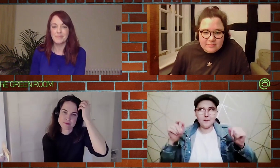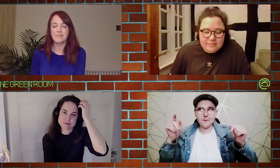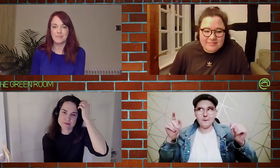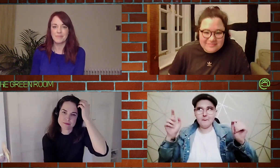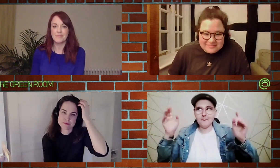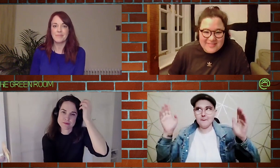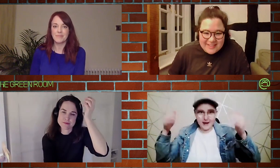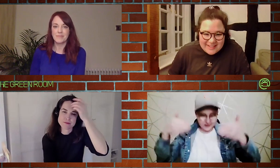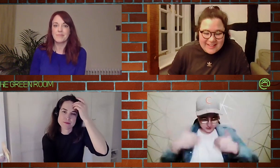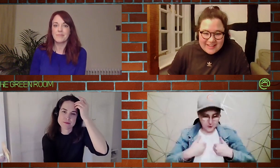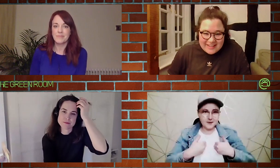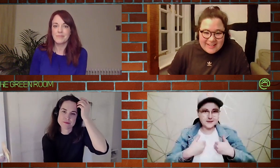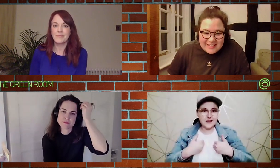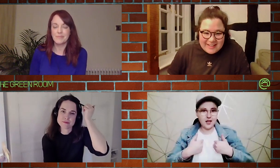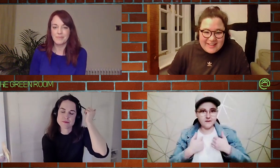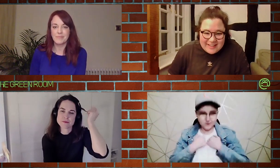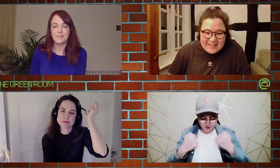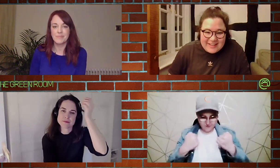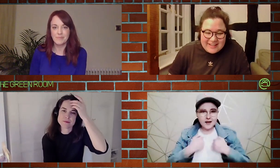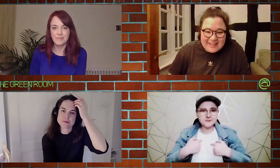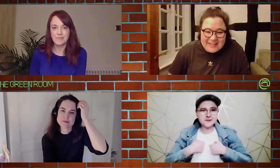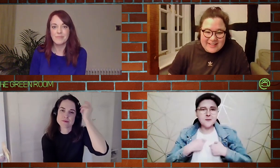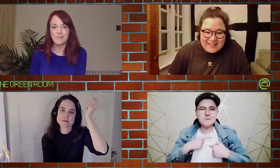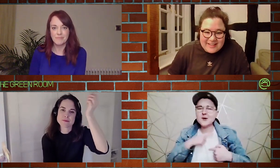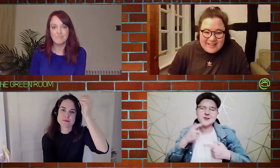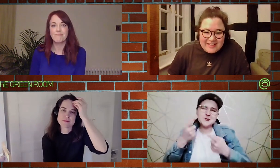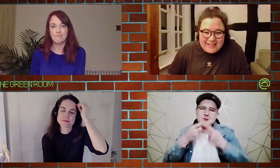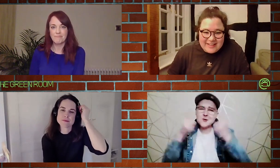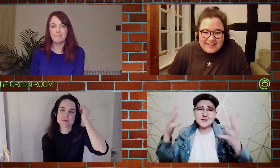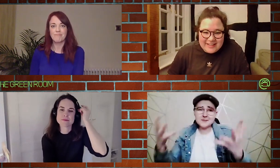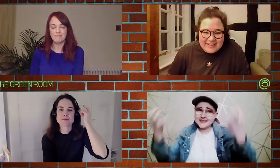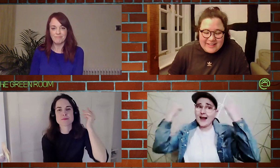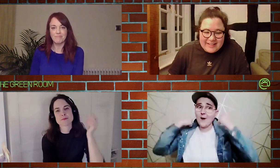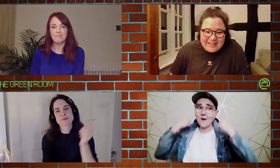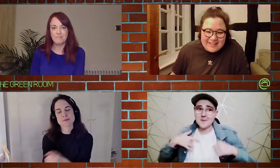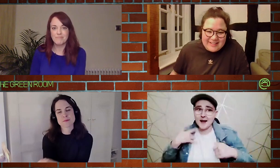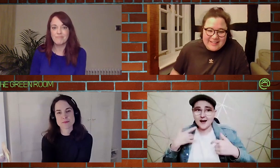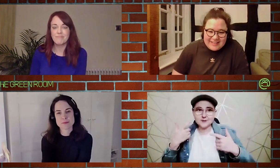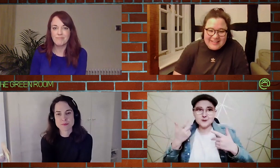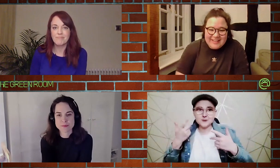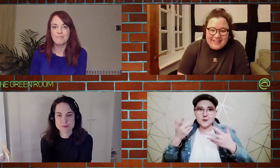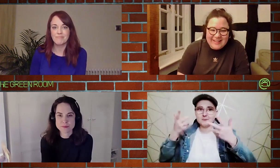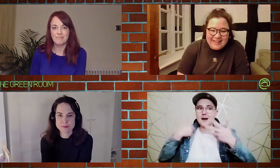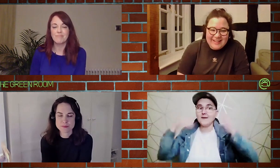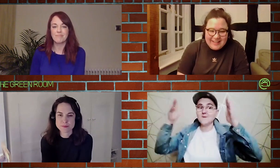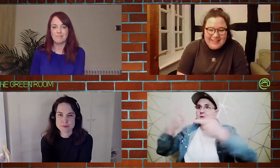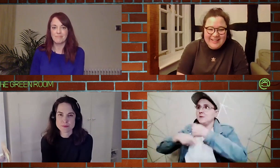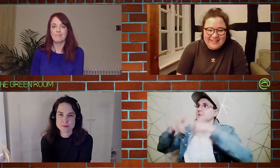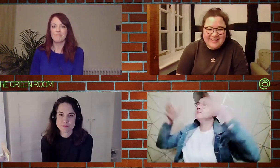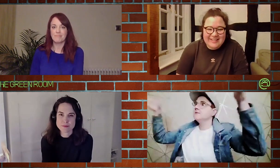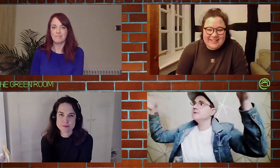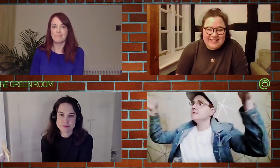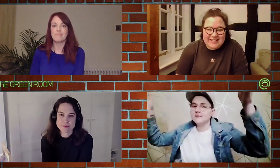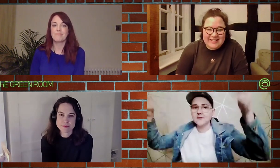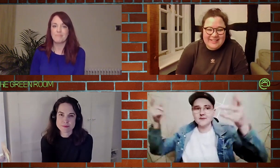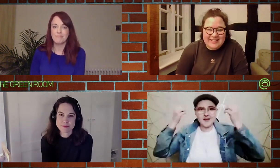I felt a bit like. At last. And then I had a good look at myself